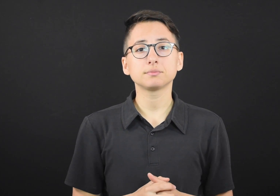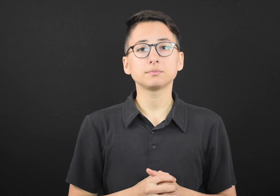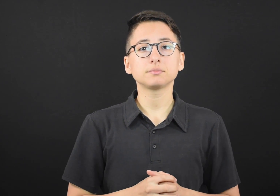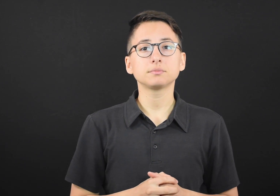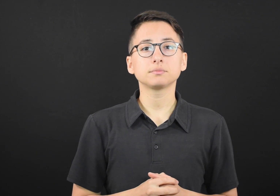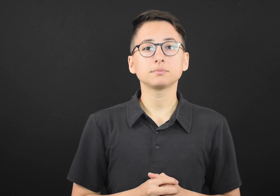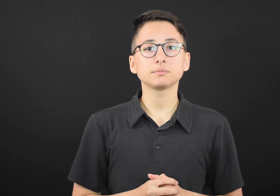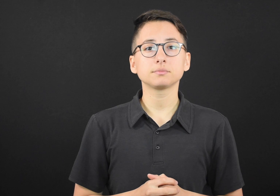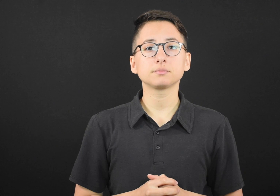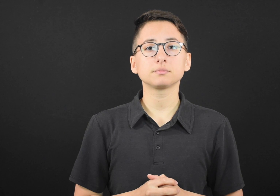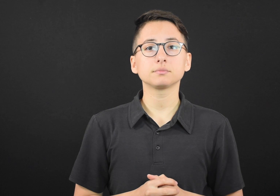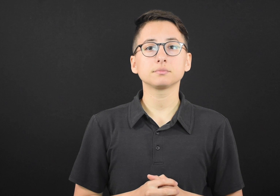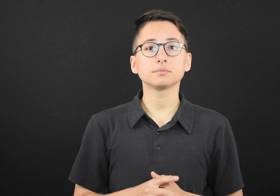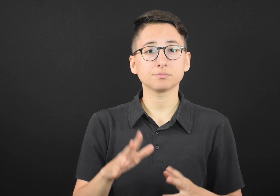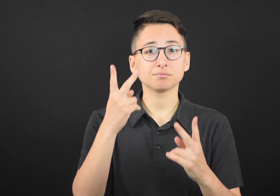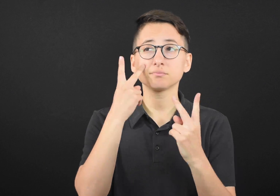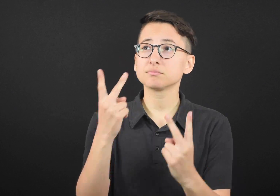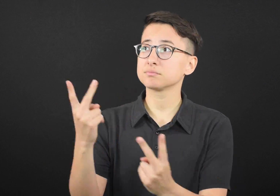Looking back at the database that is used by